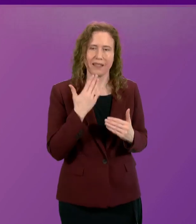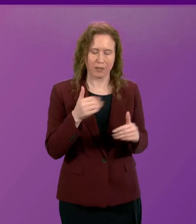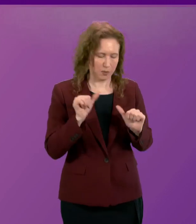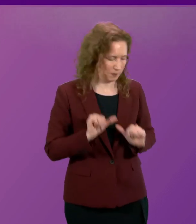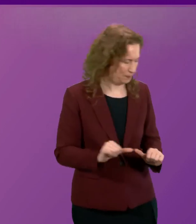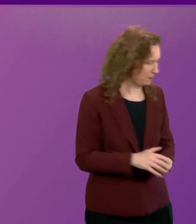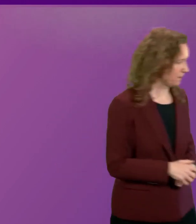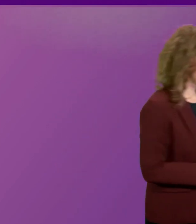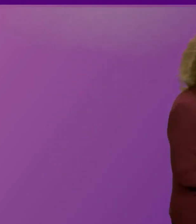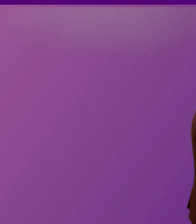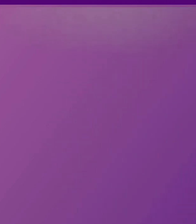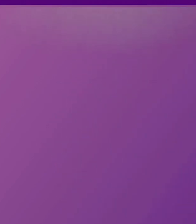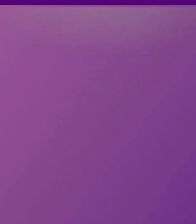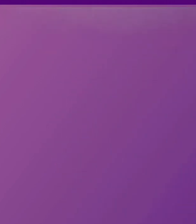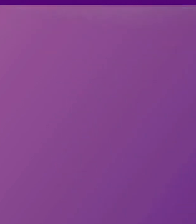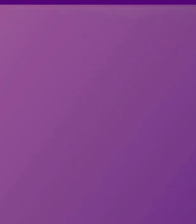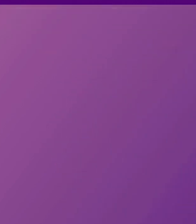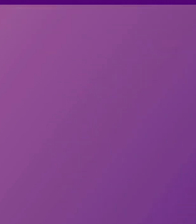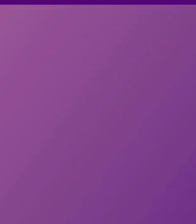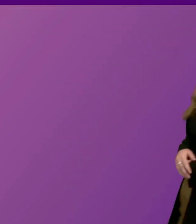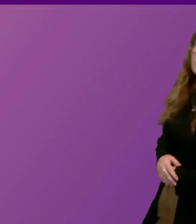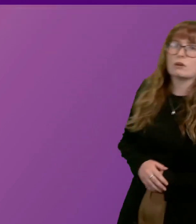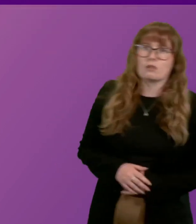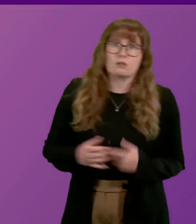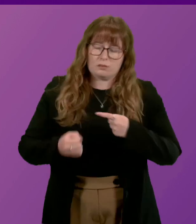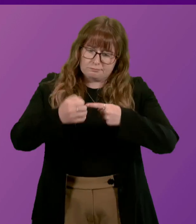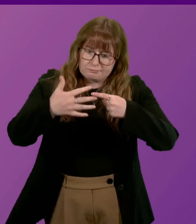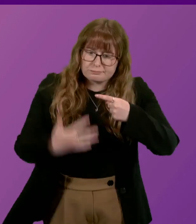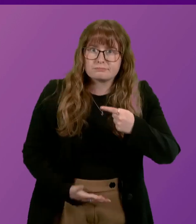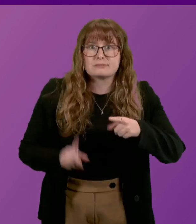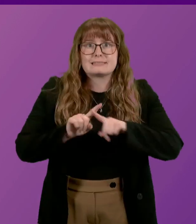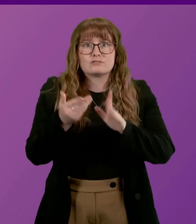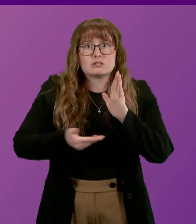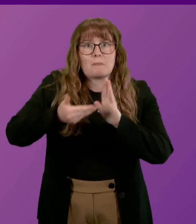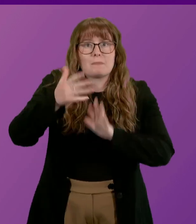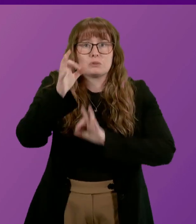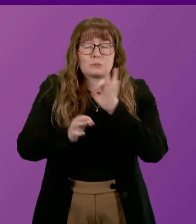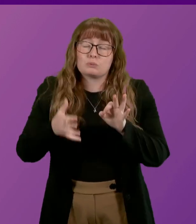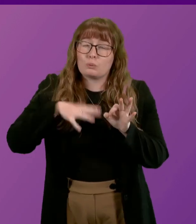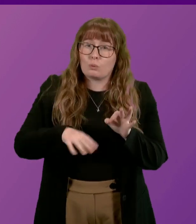There is a particularly high level of interest in supplementary questions across the chamber. I would be grateful for concise questions and responses.